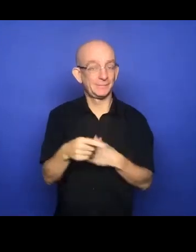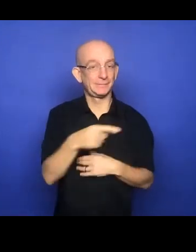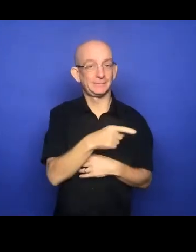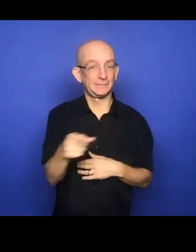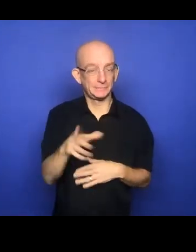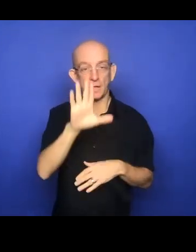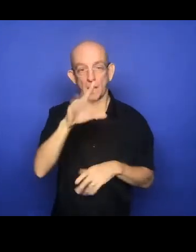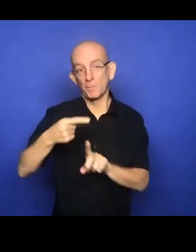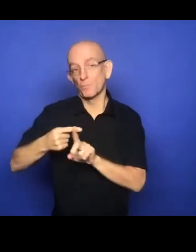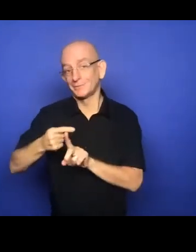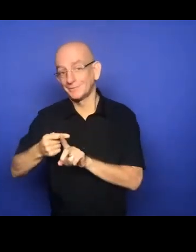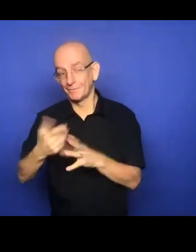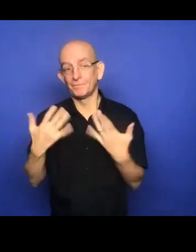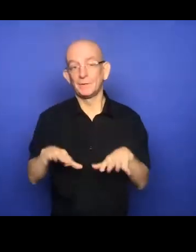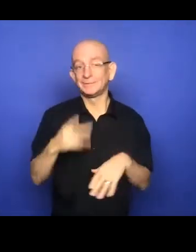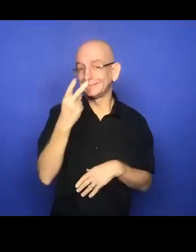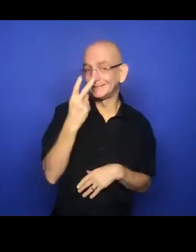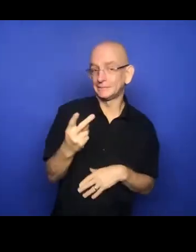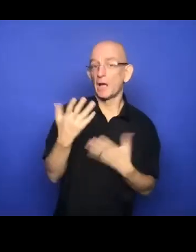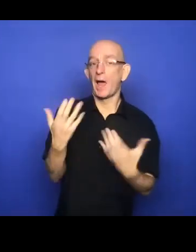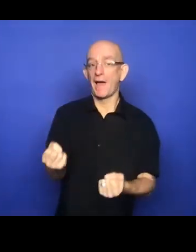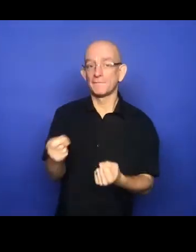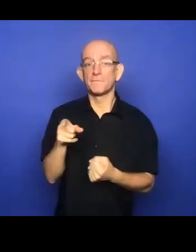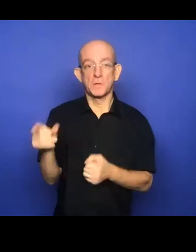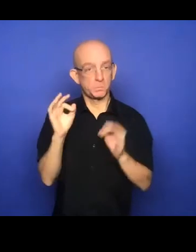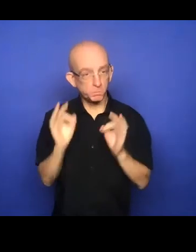the engagement of organizations of persons with disabilities in